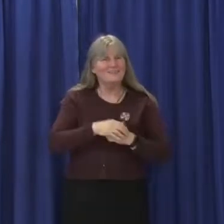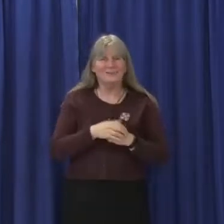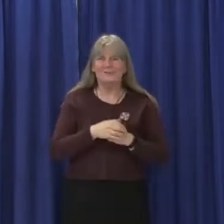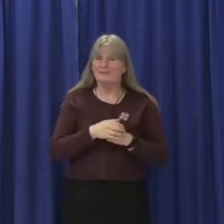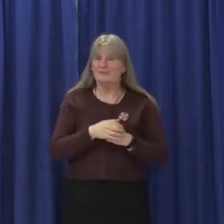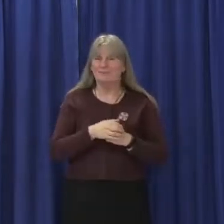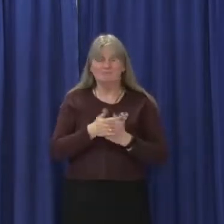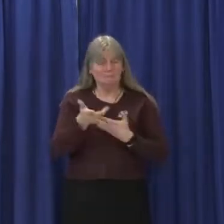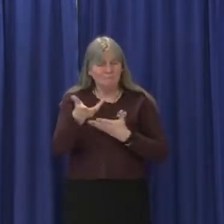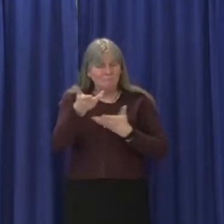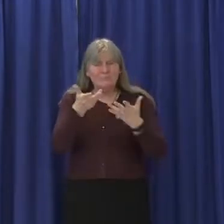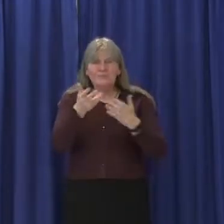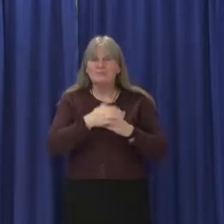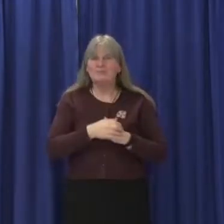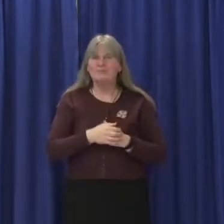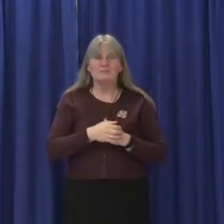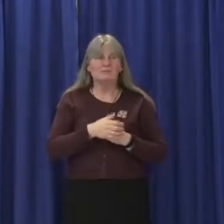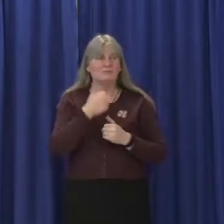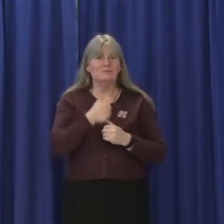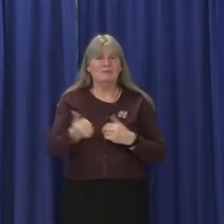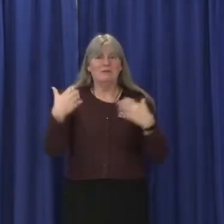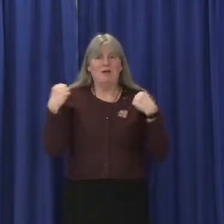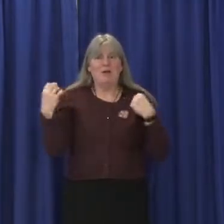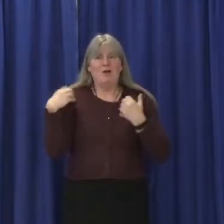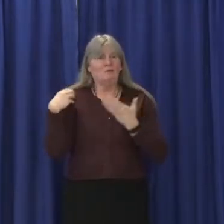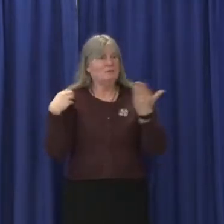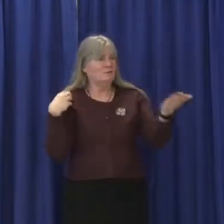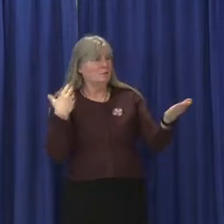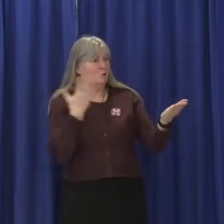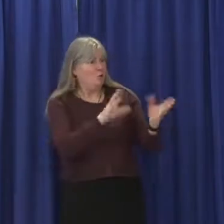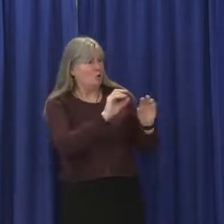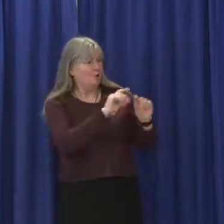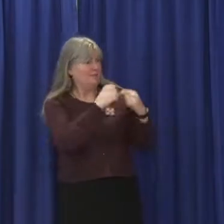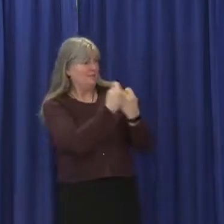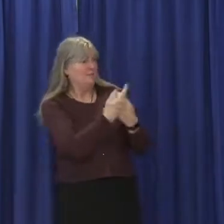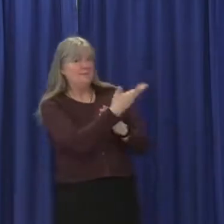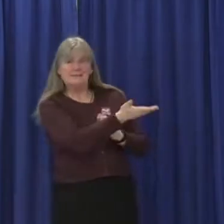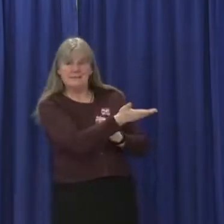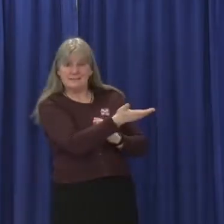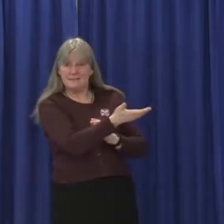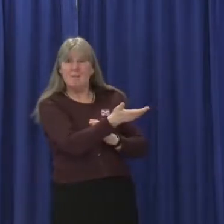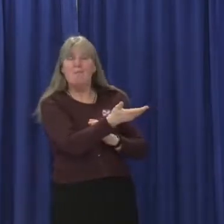You know, the chief medical office being able to keep attuned to the needs and